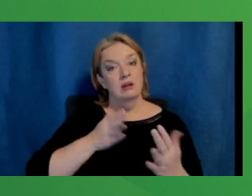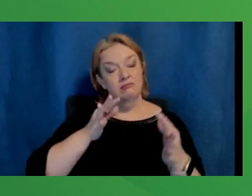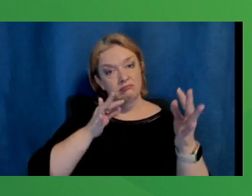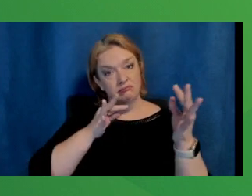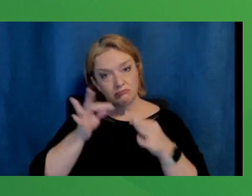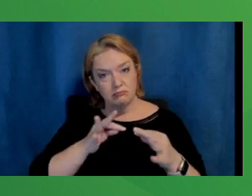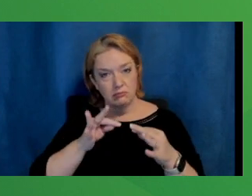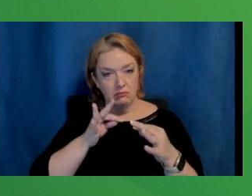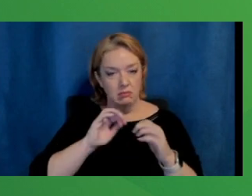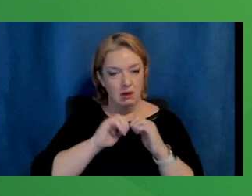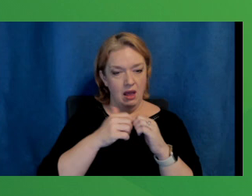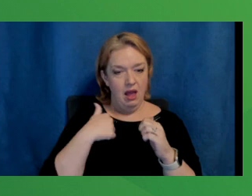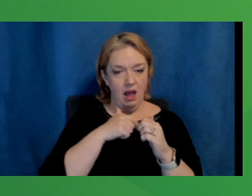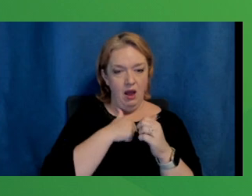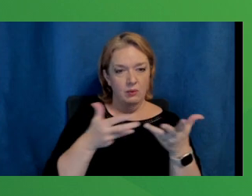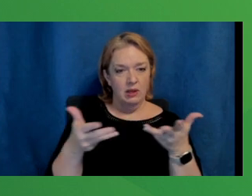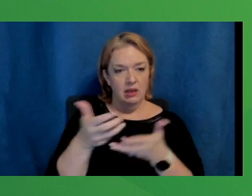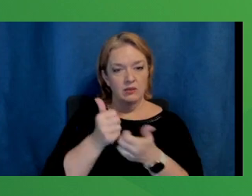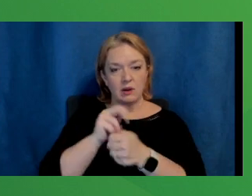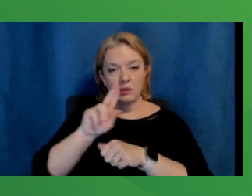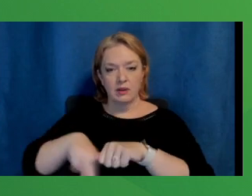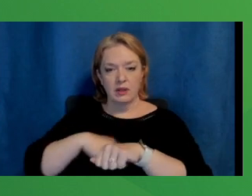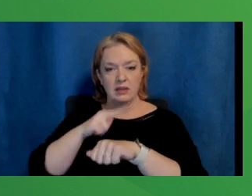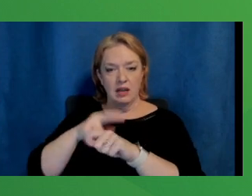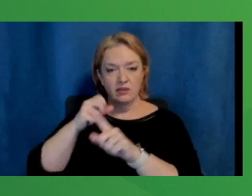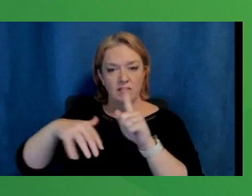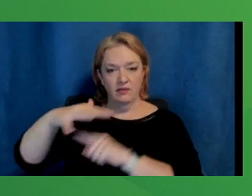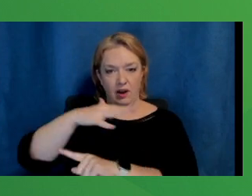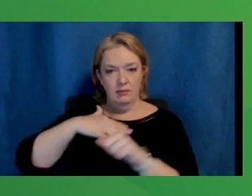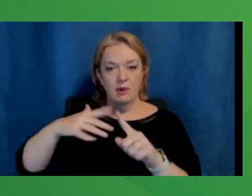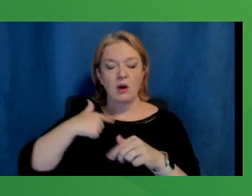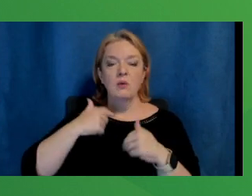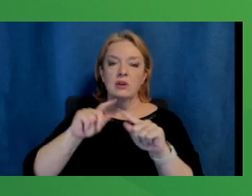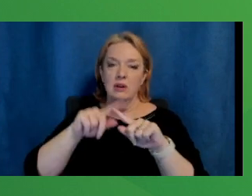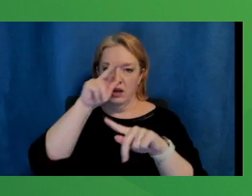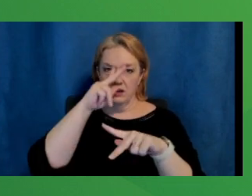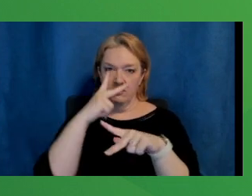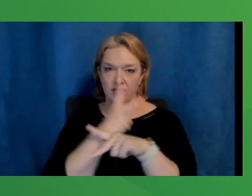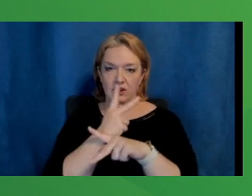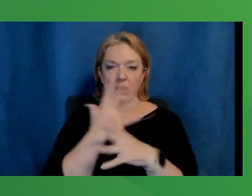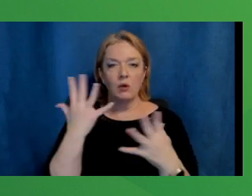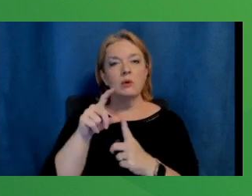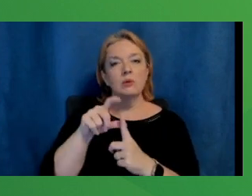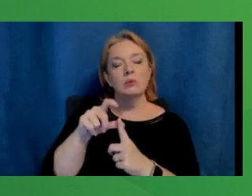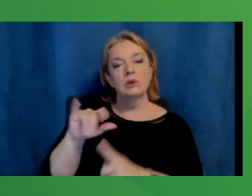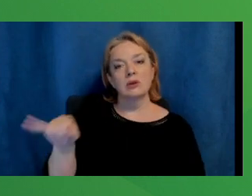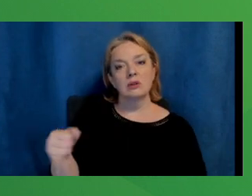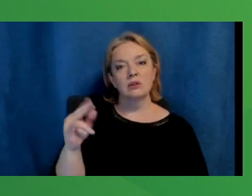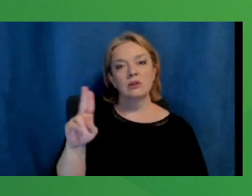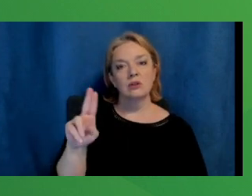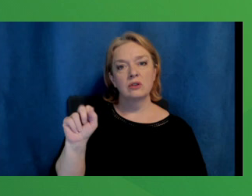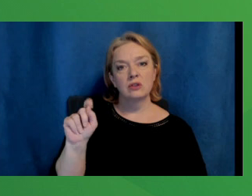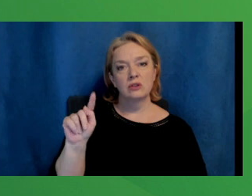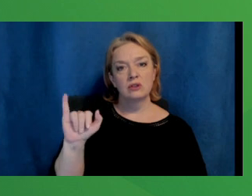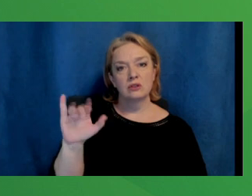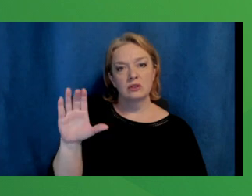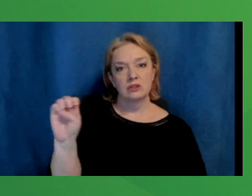we then had to dissect the word justice. What does justice mean to us? To first understand environmental justice, we need to understand what justice meant. So,